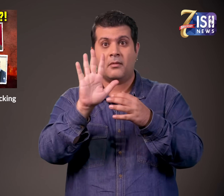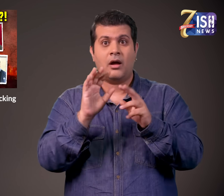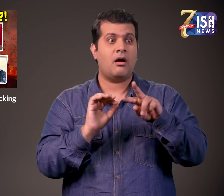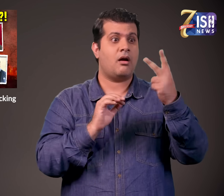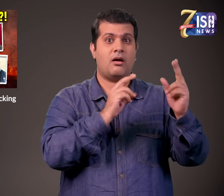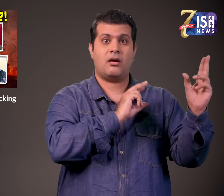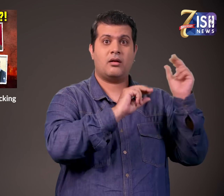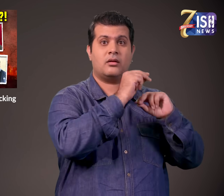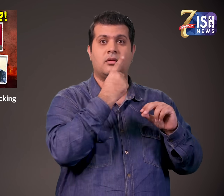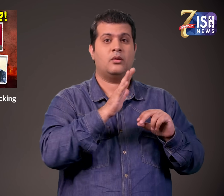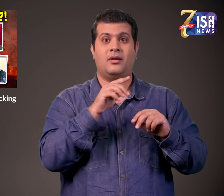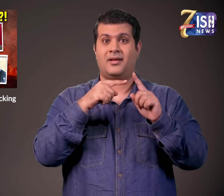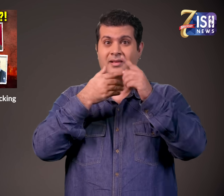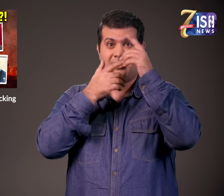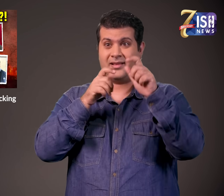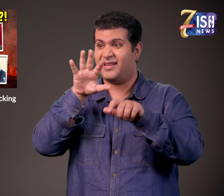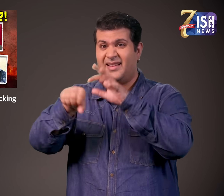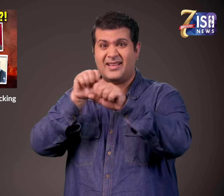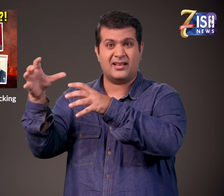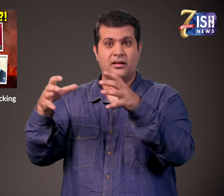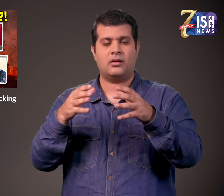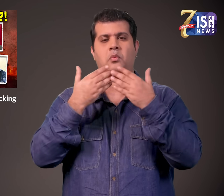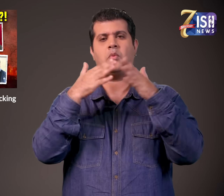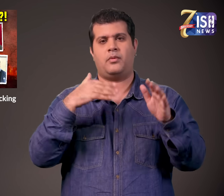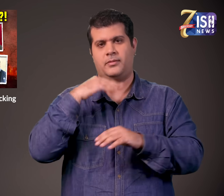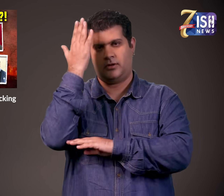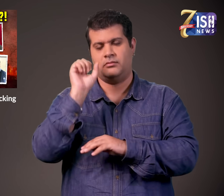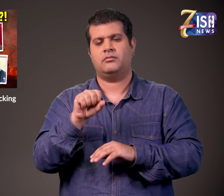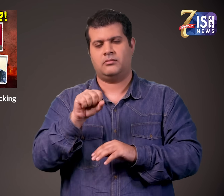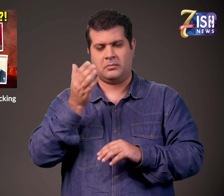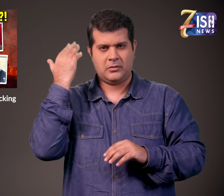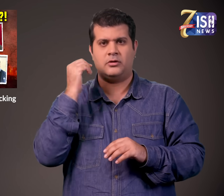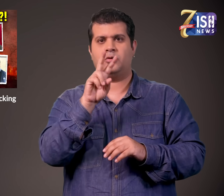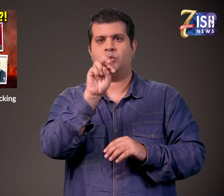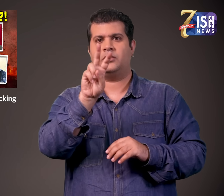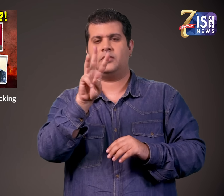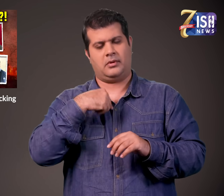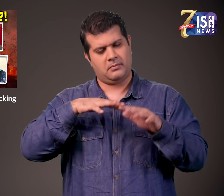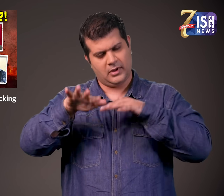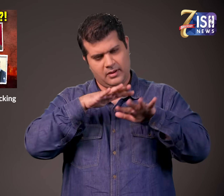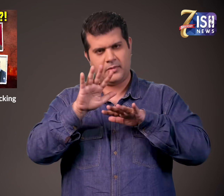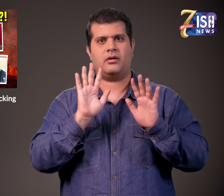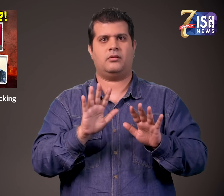However, according to other sources, one of the suspect confessed that the plot was hatched in 2023.